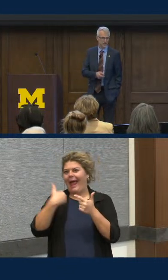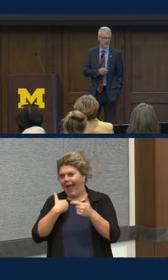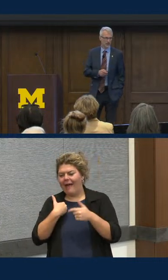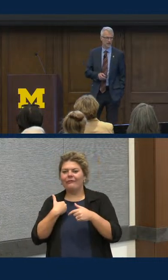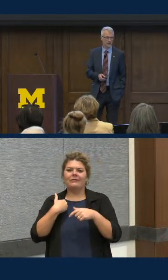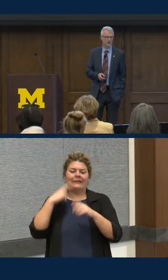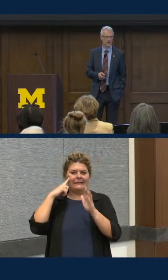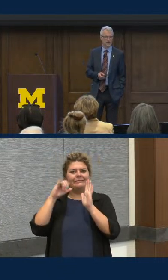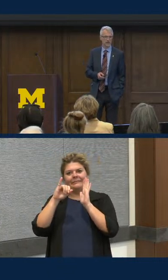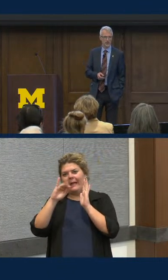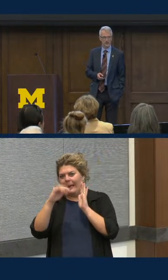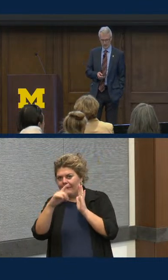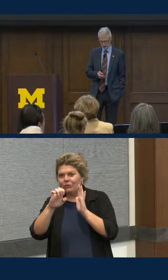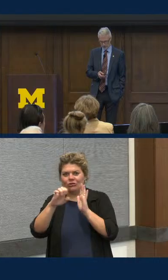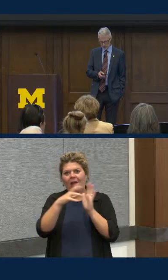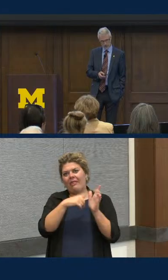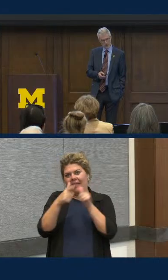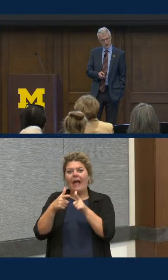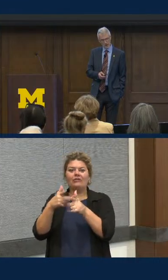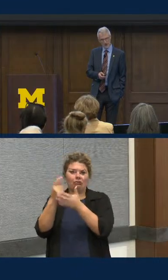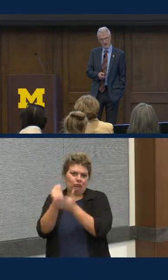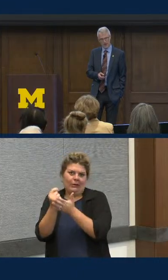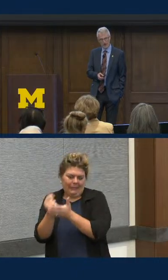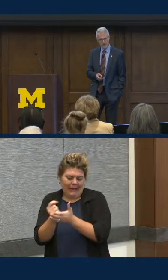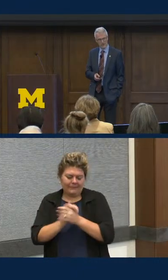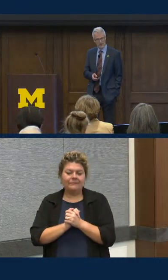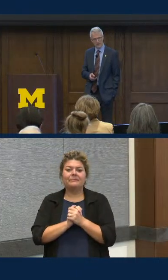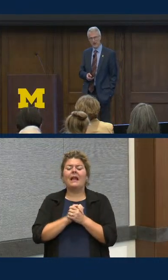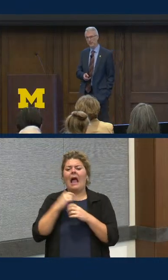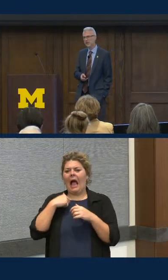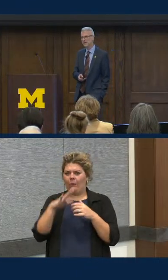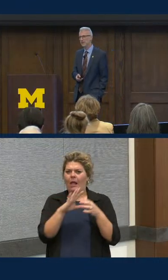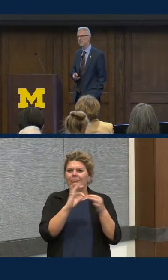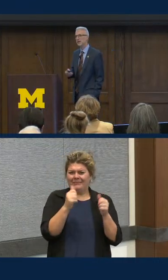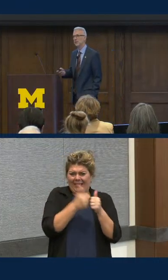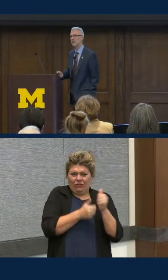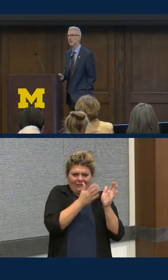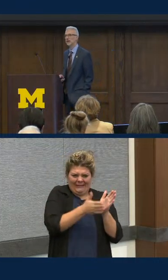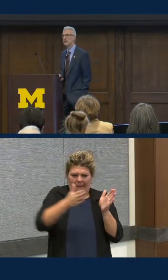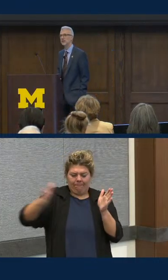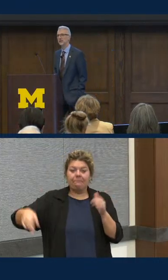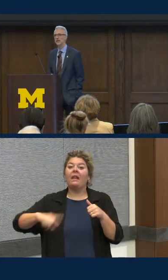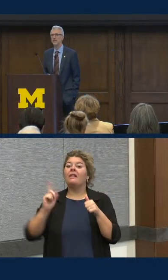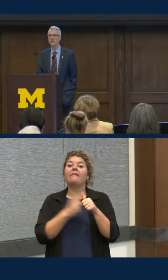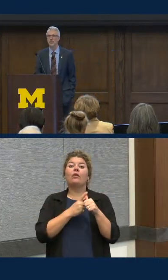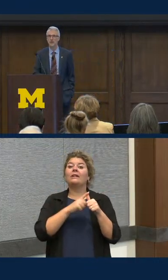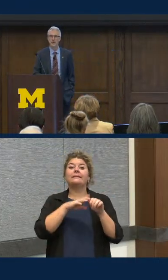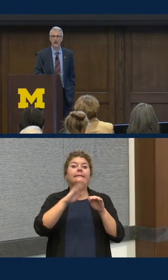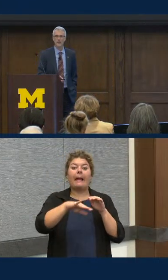treatment. We will talk about each of those steps. The first